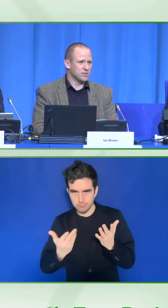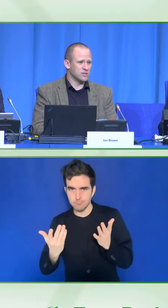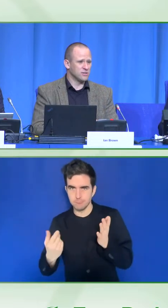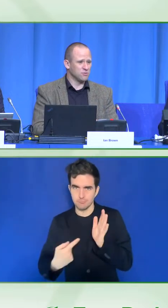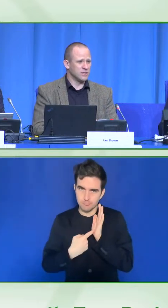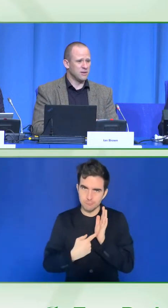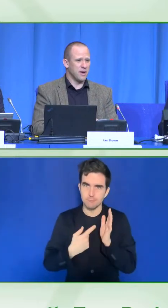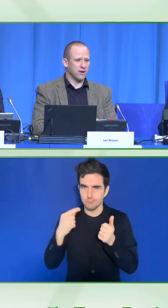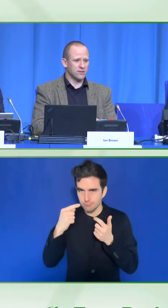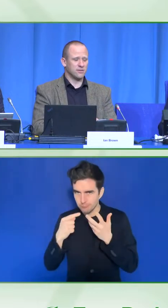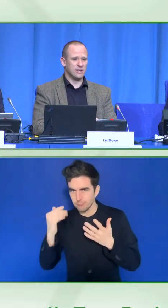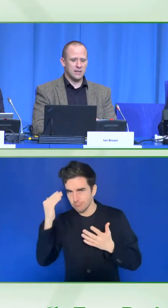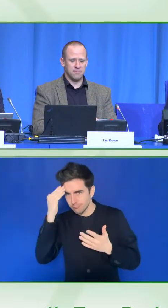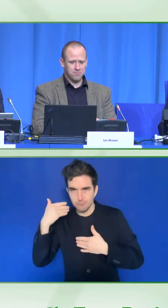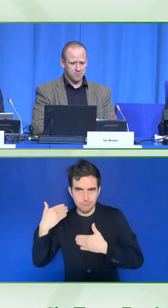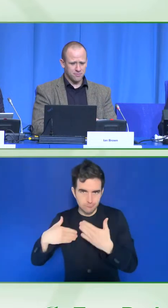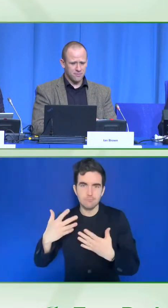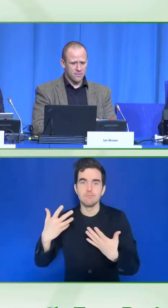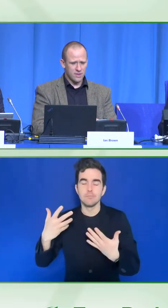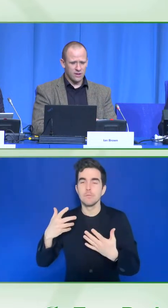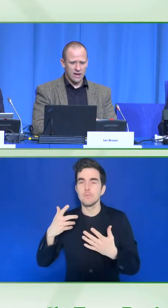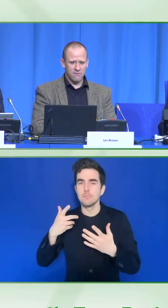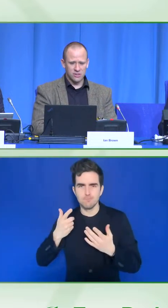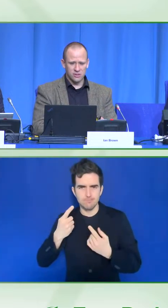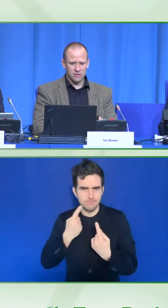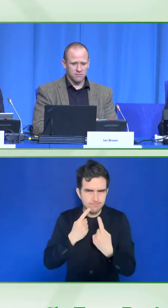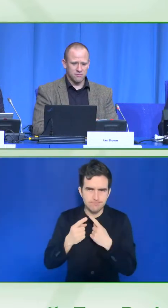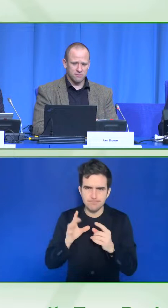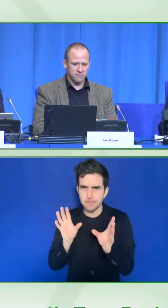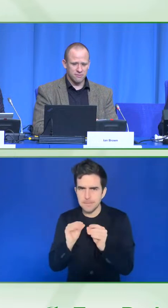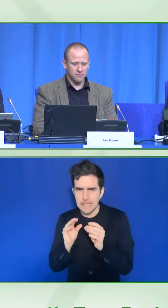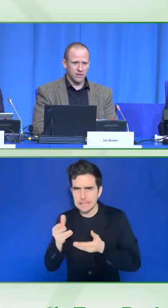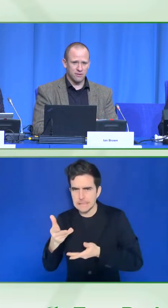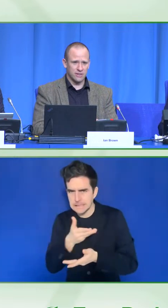school of its kind in Asia.